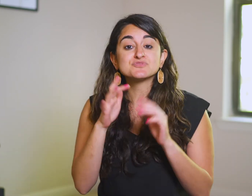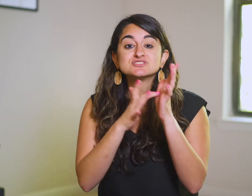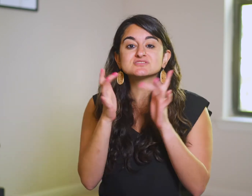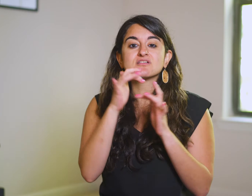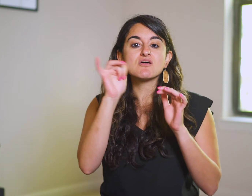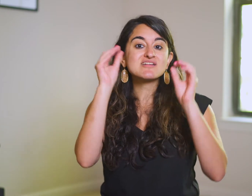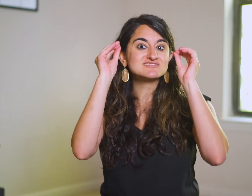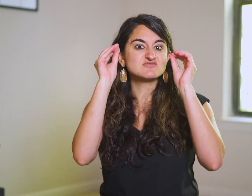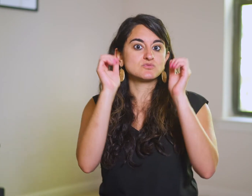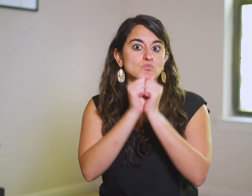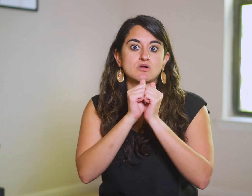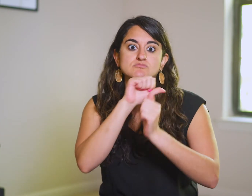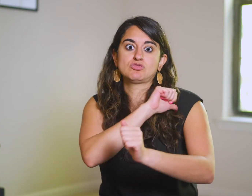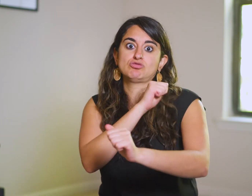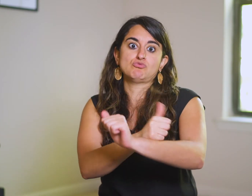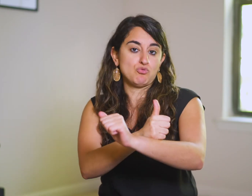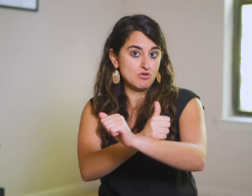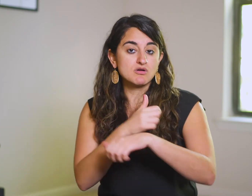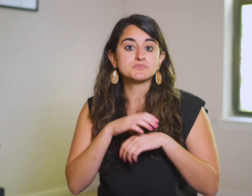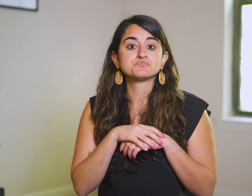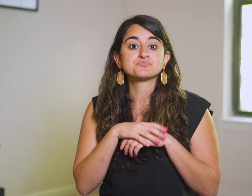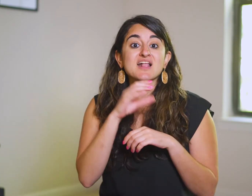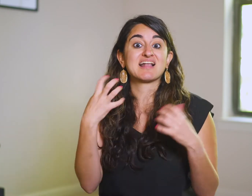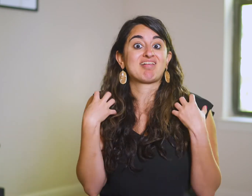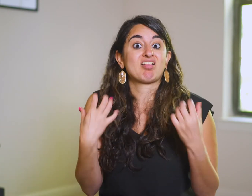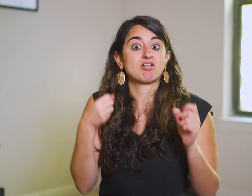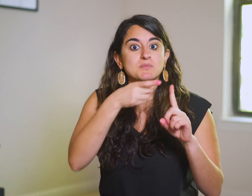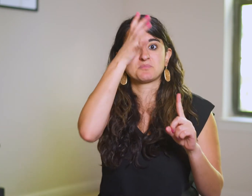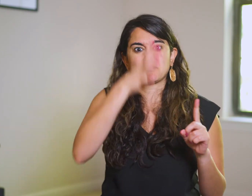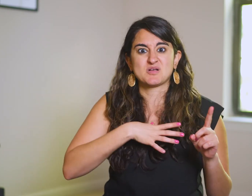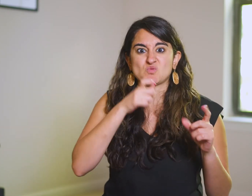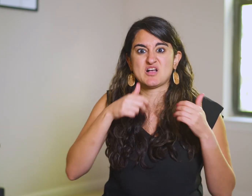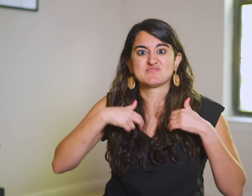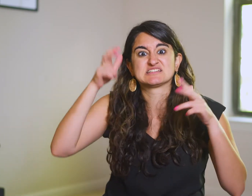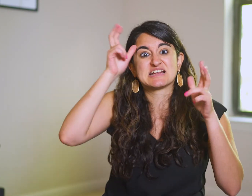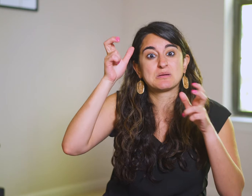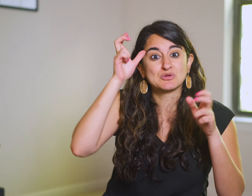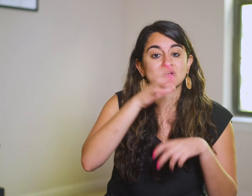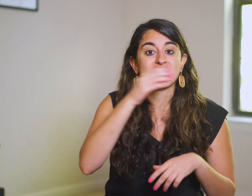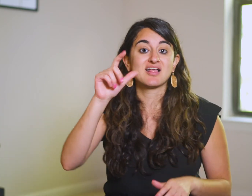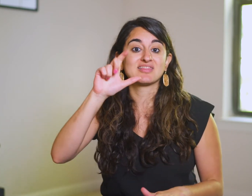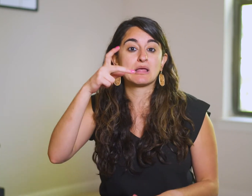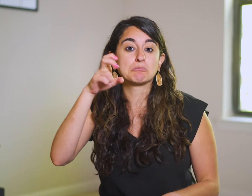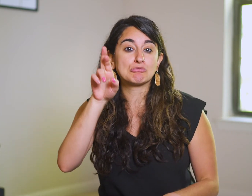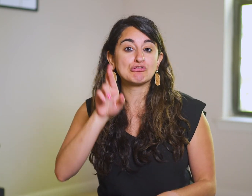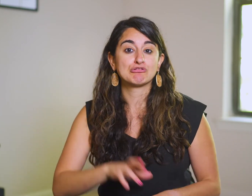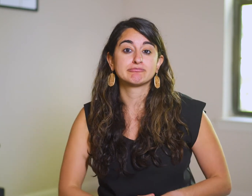Jesus also teaches with authority and heals a demonized man and a leper.